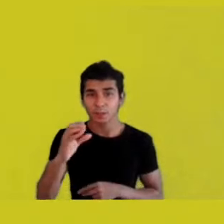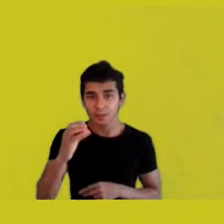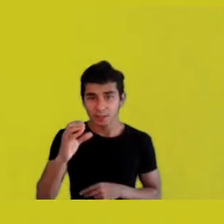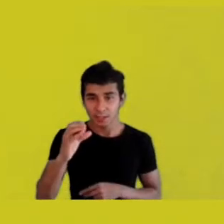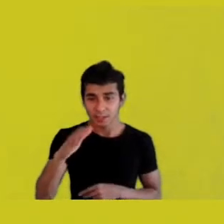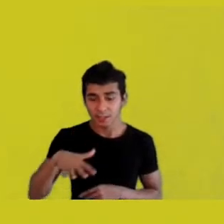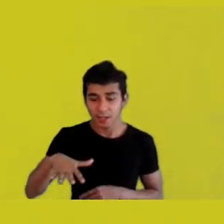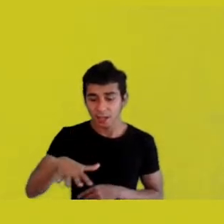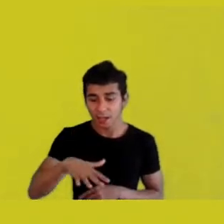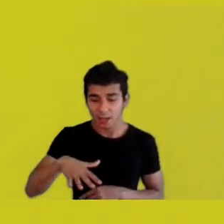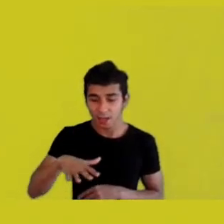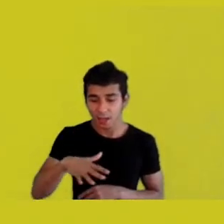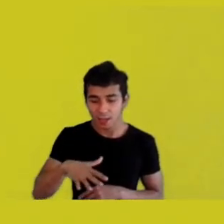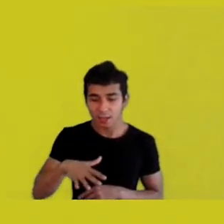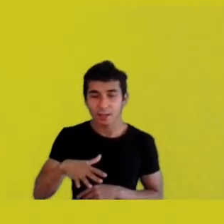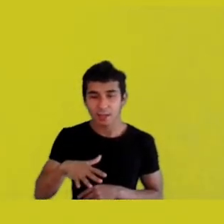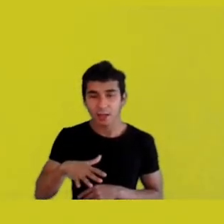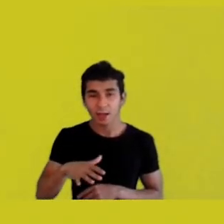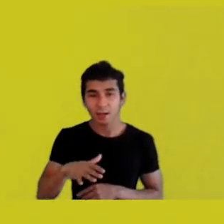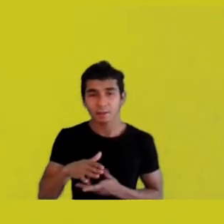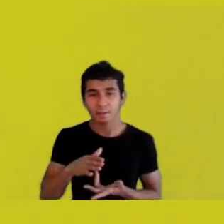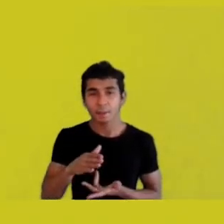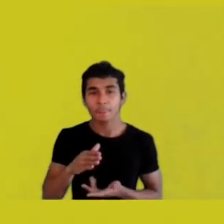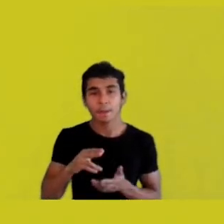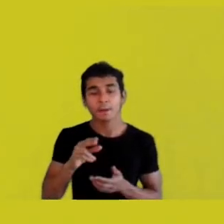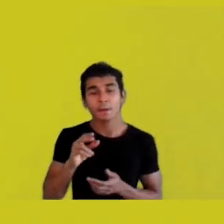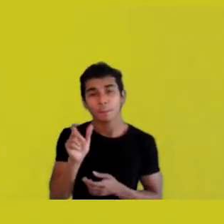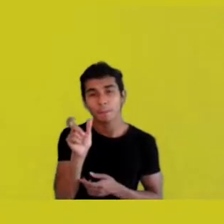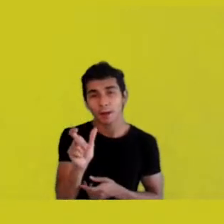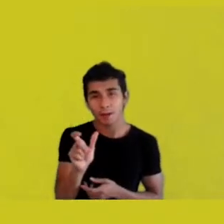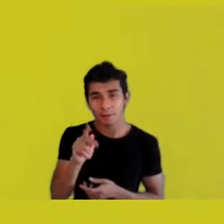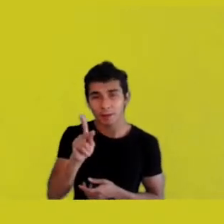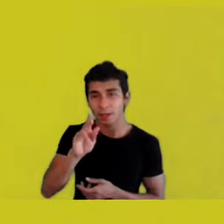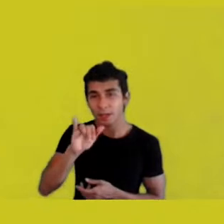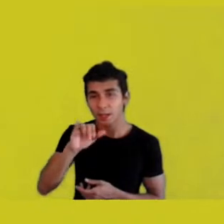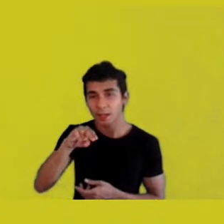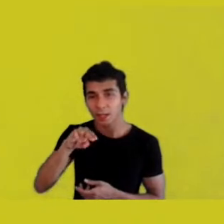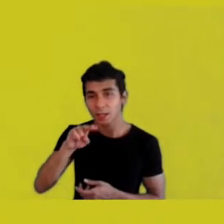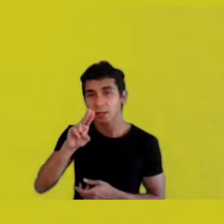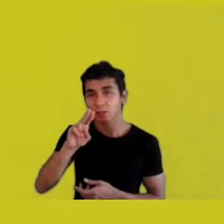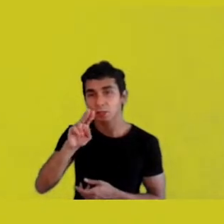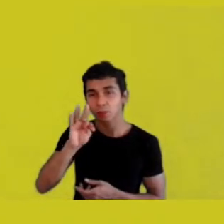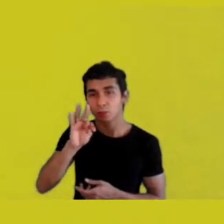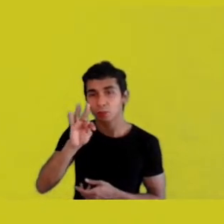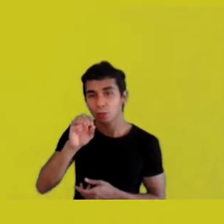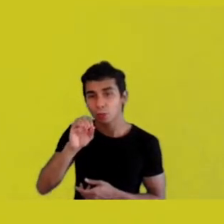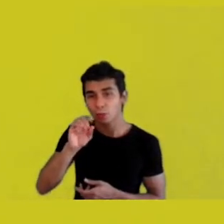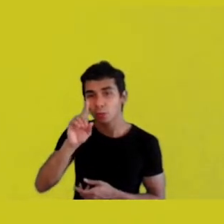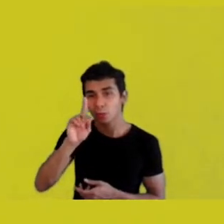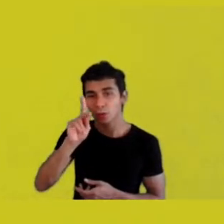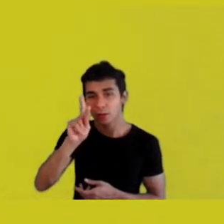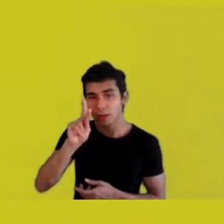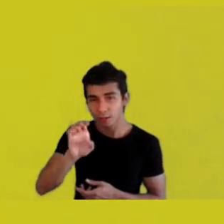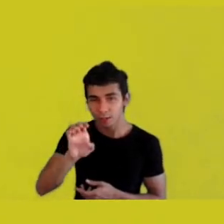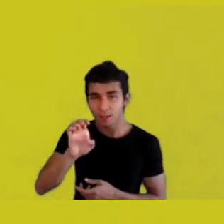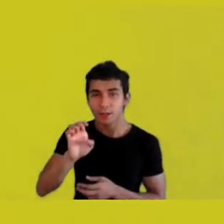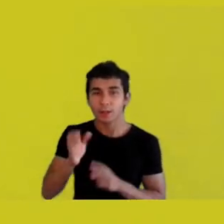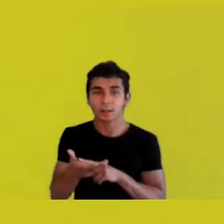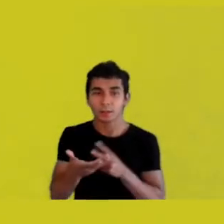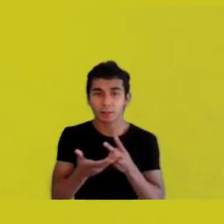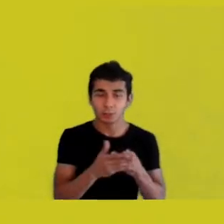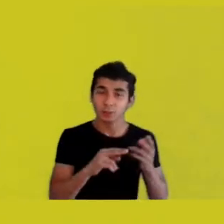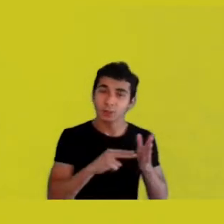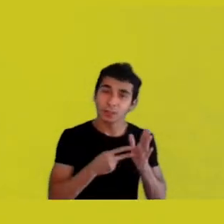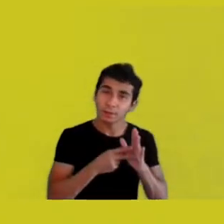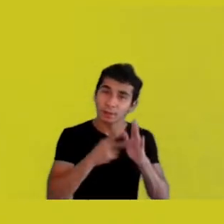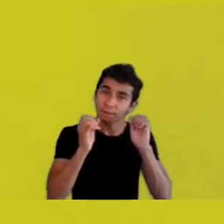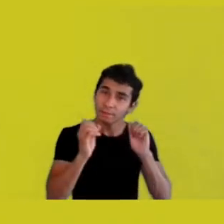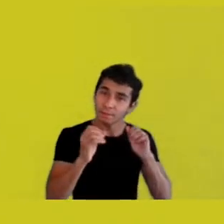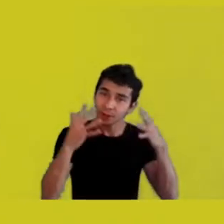and translation as fetish, beyond, I’d like to point that out,